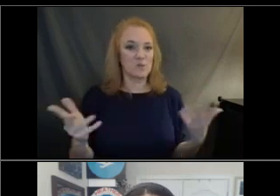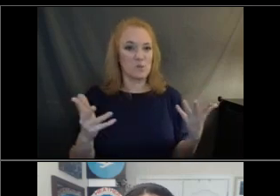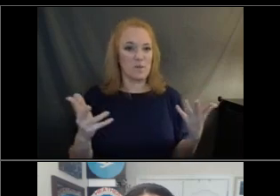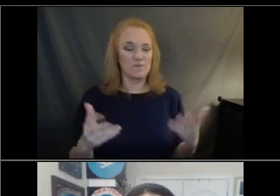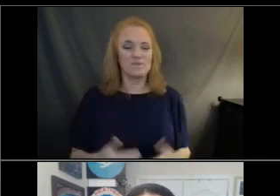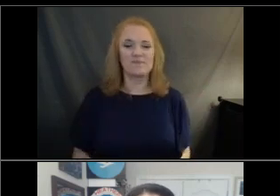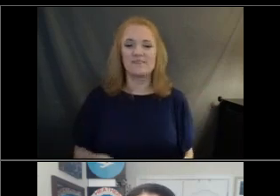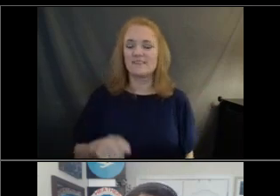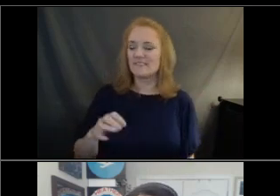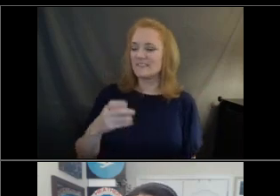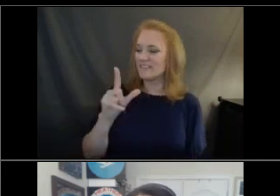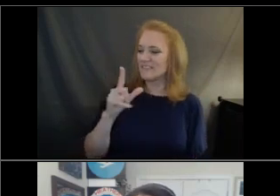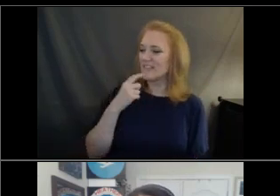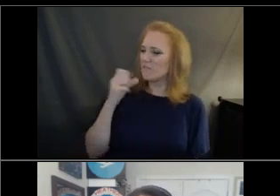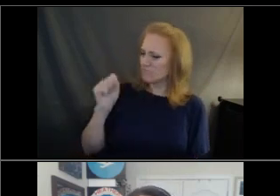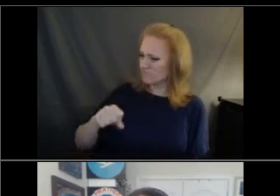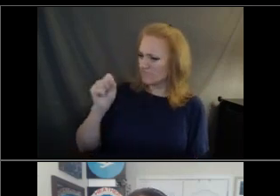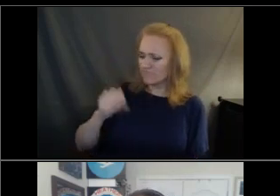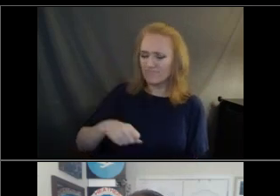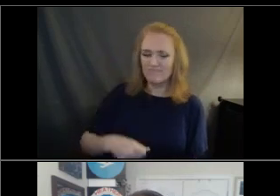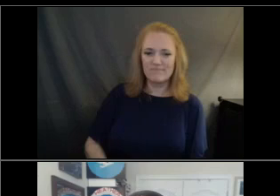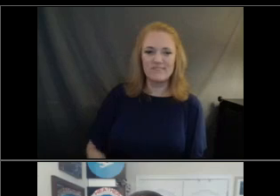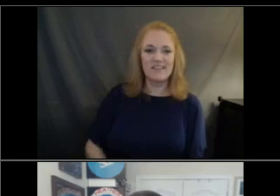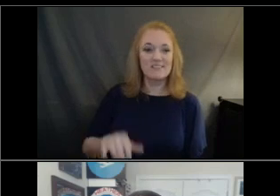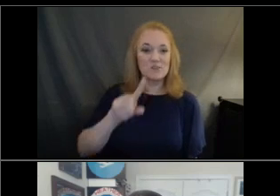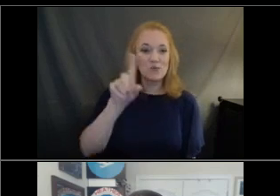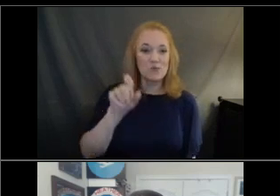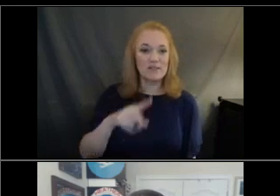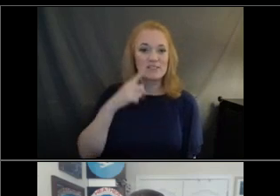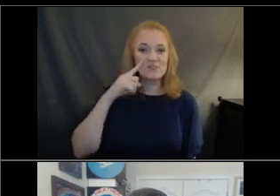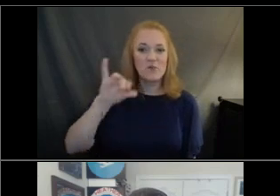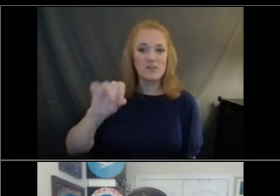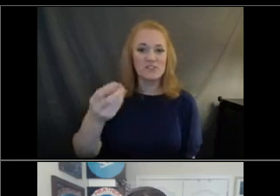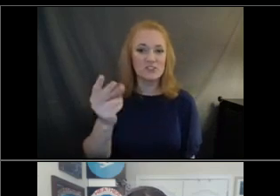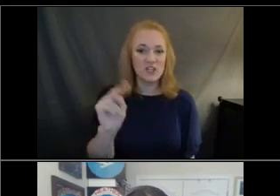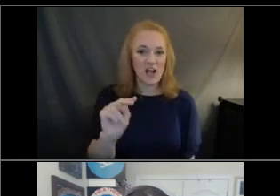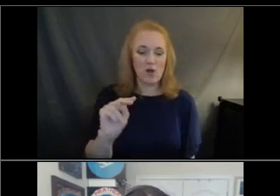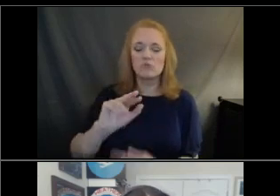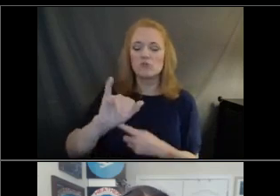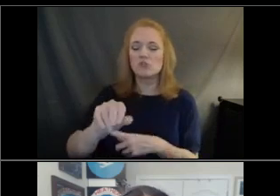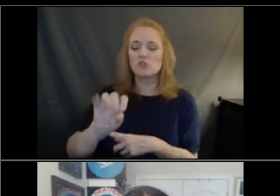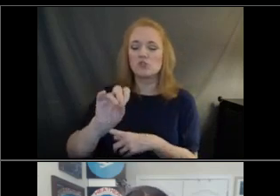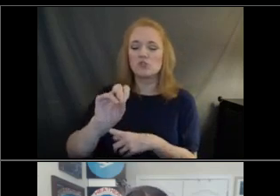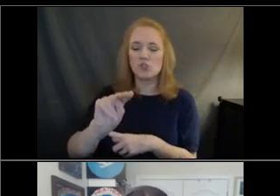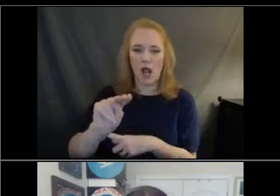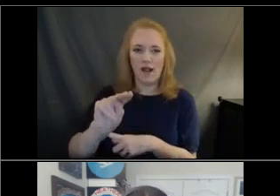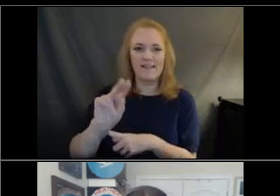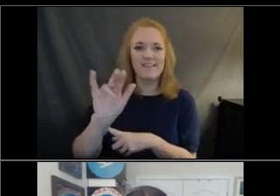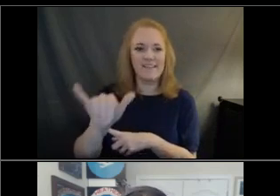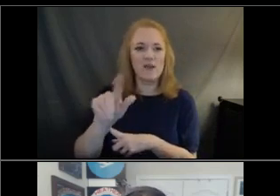Yeah absolutely. So this question is going to be for Jon and it's a question that is asking: